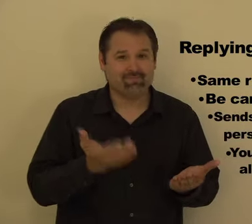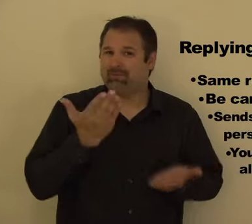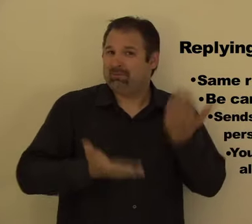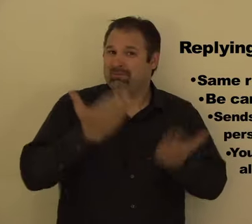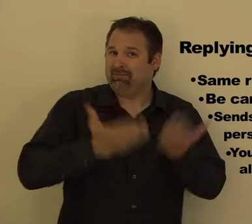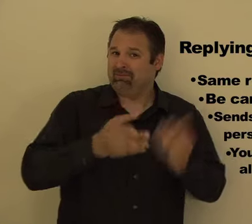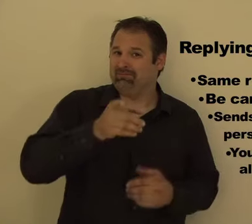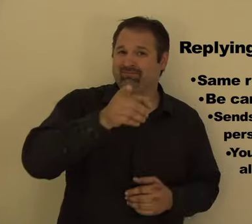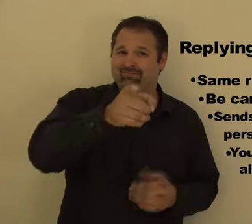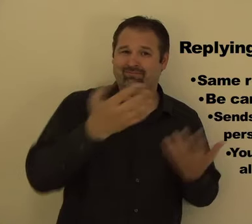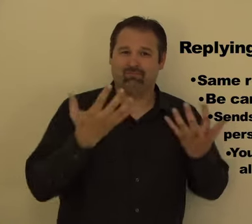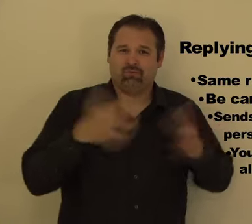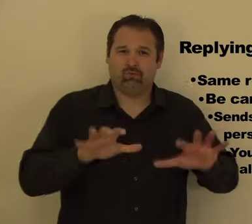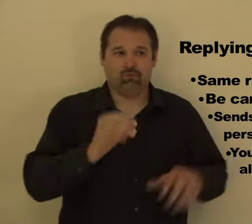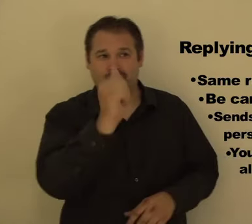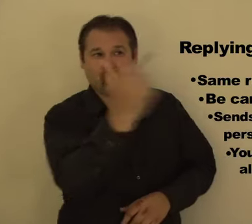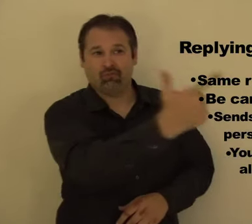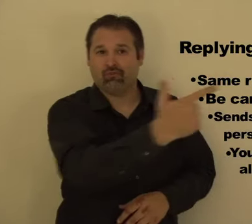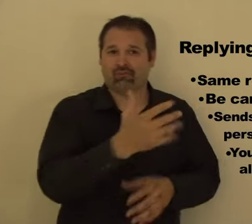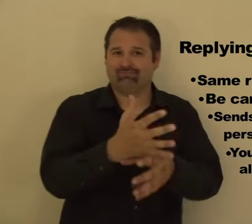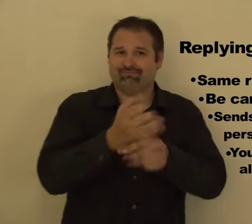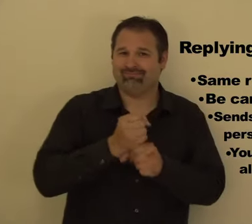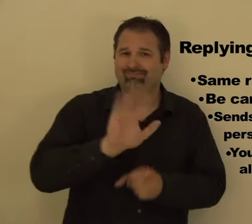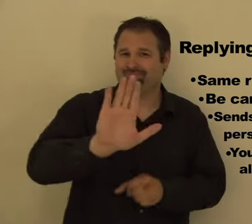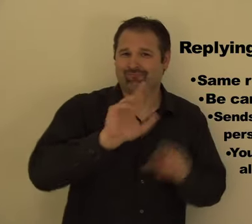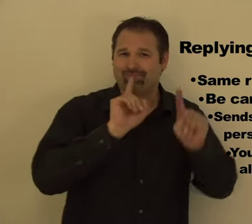it may be necessary that they all see your response.